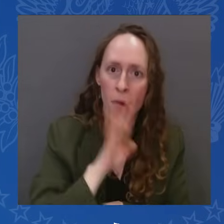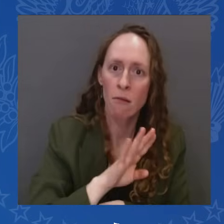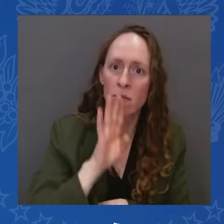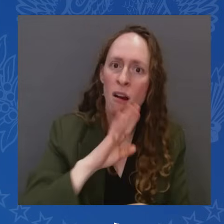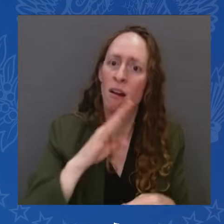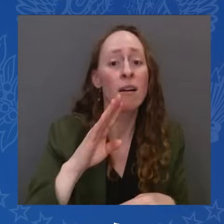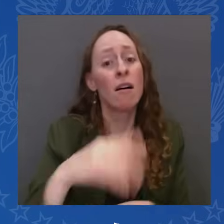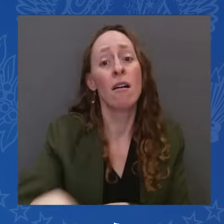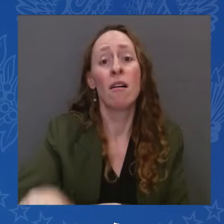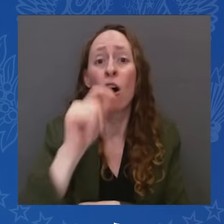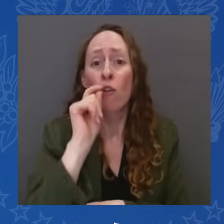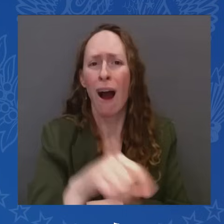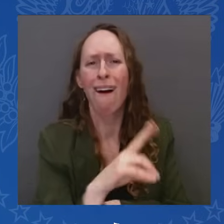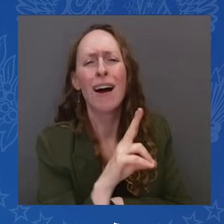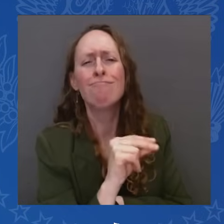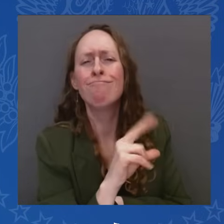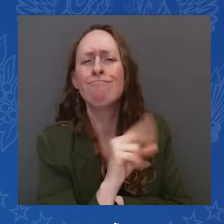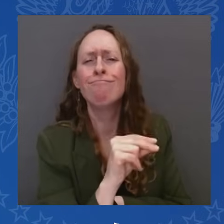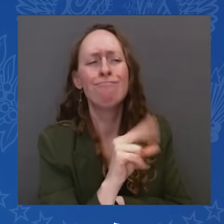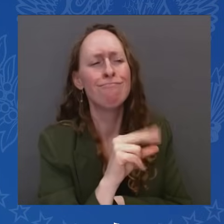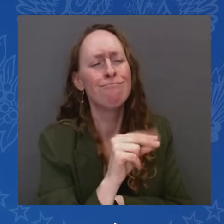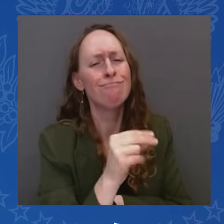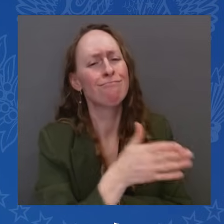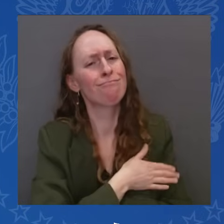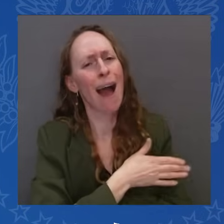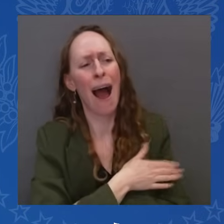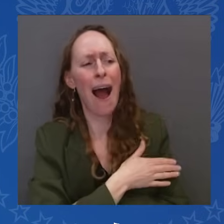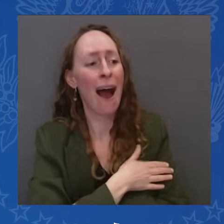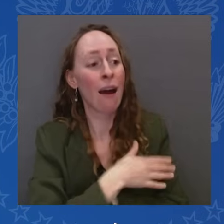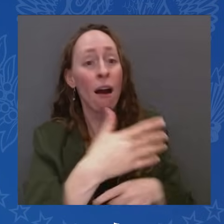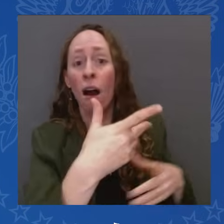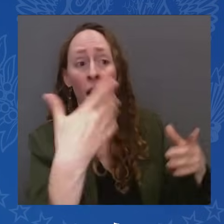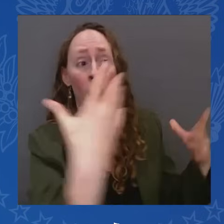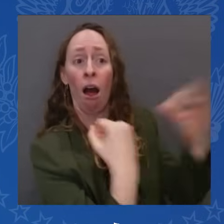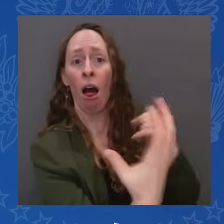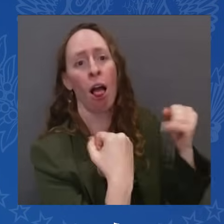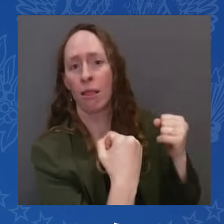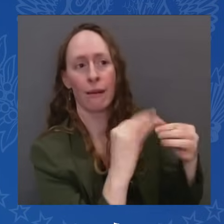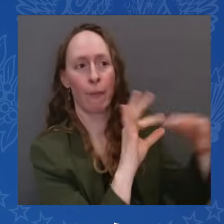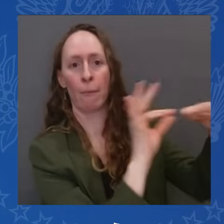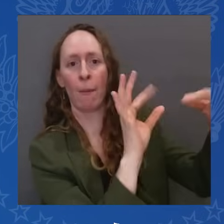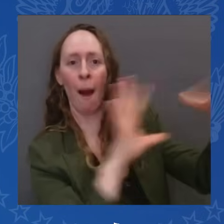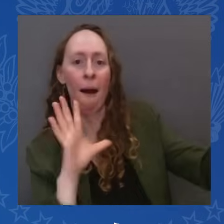the Russian Navy so Ukraine can export grain and steel to the world through the Black Sea.